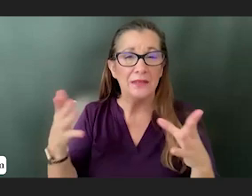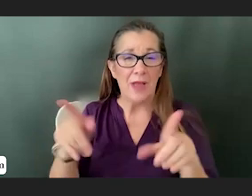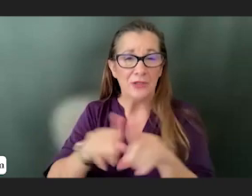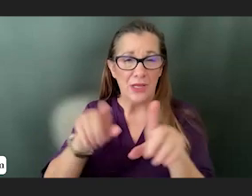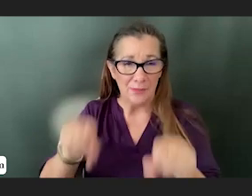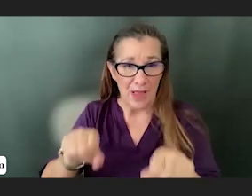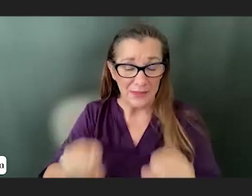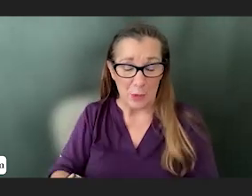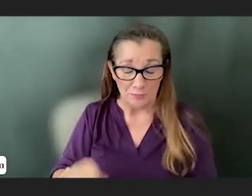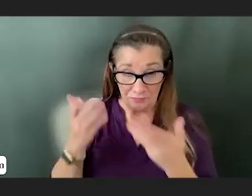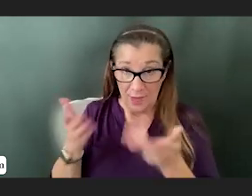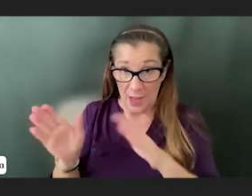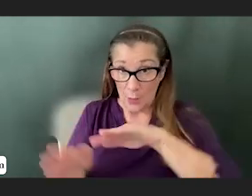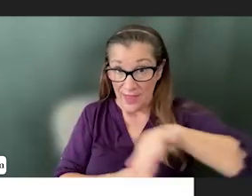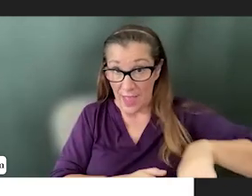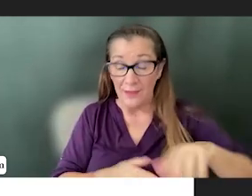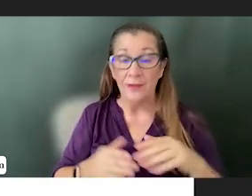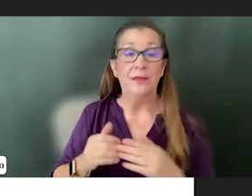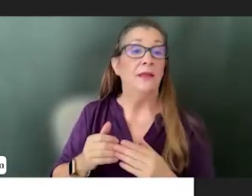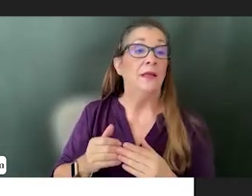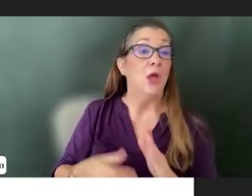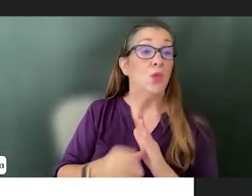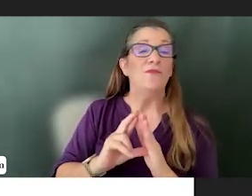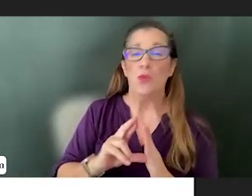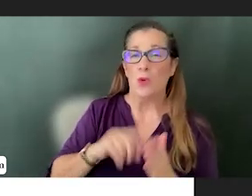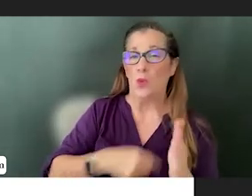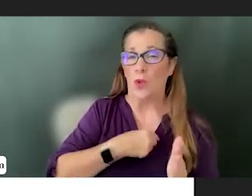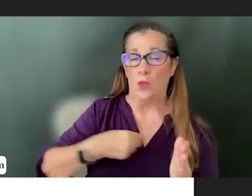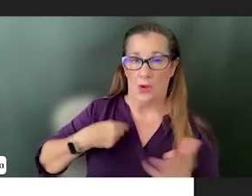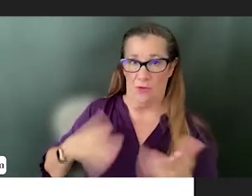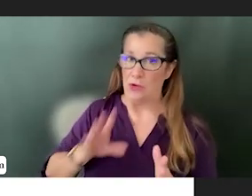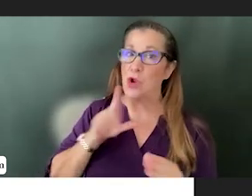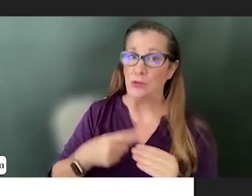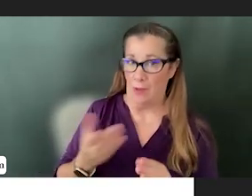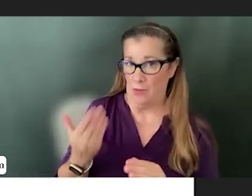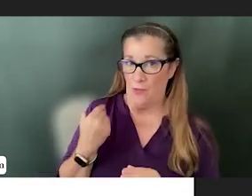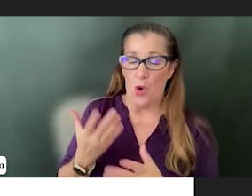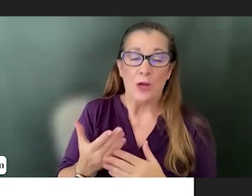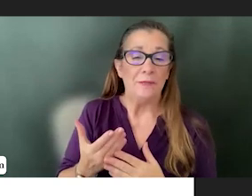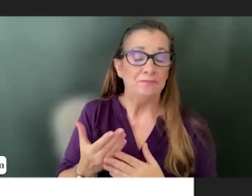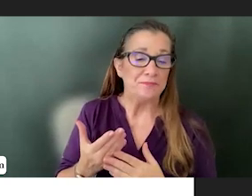So with that, um. To review kind of what was shared a little earlier, um, in the early morning session.